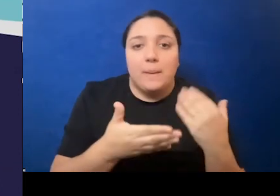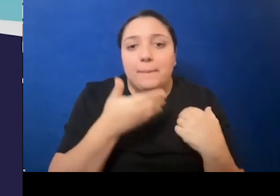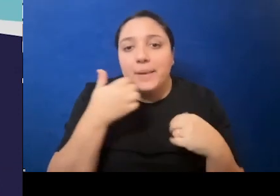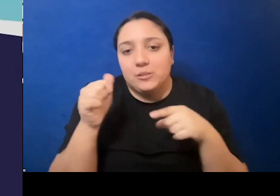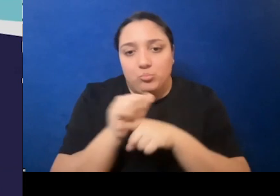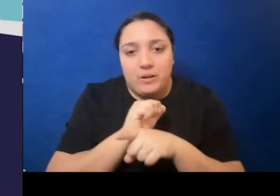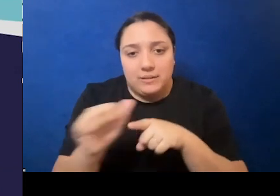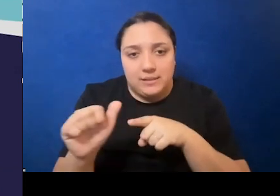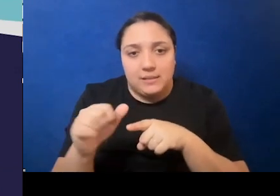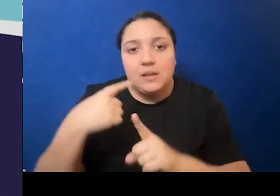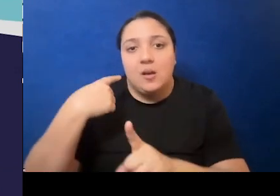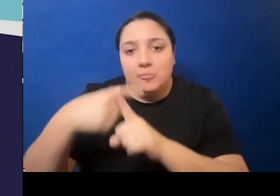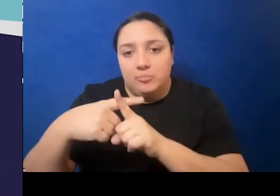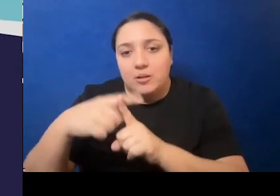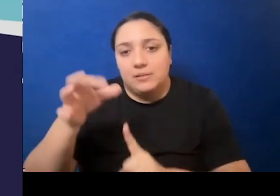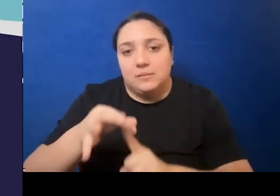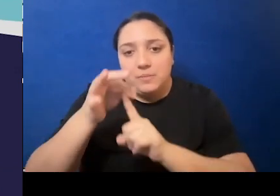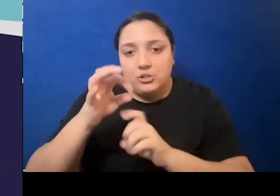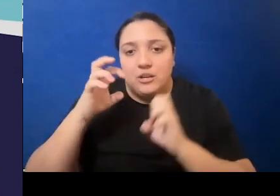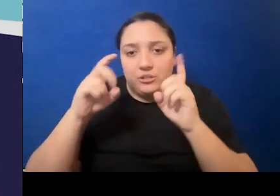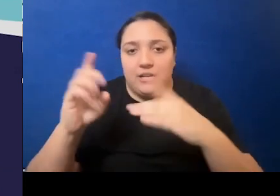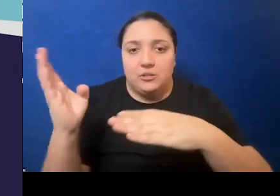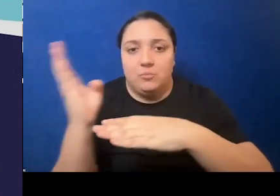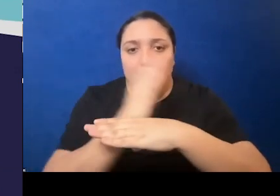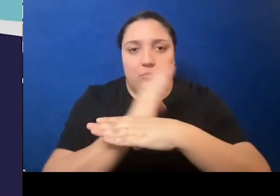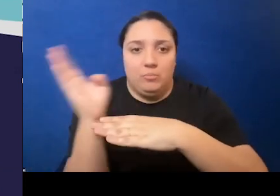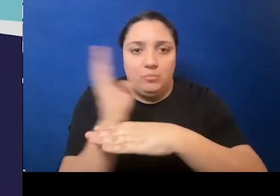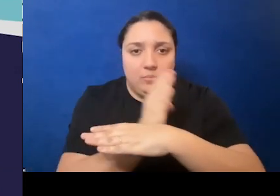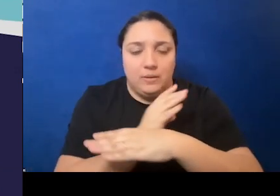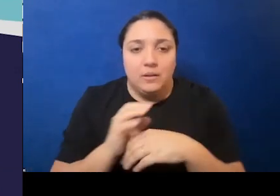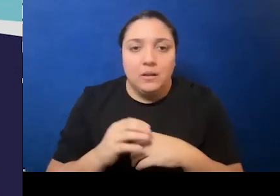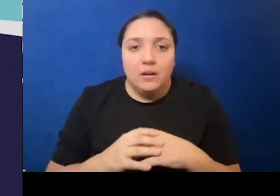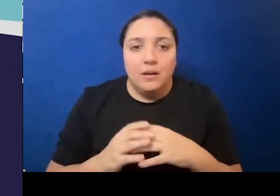SPECIAL EDUCATION CONTINUUM.